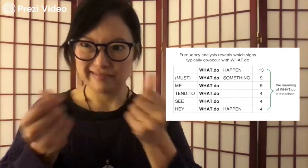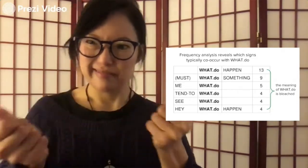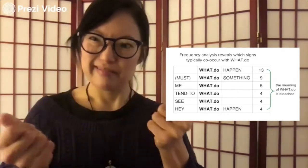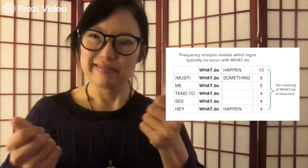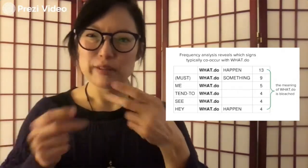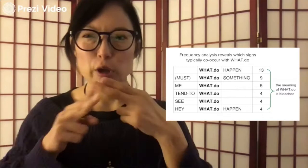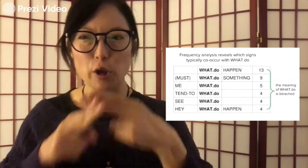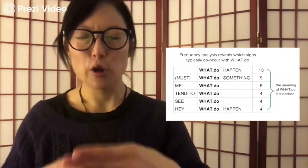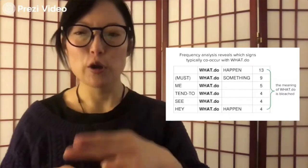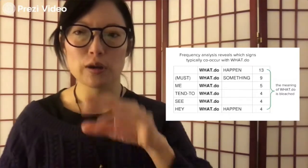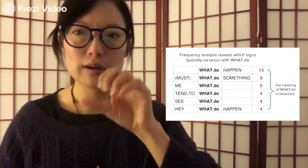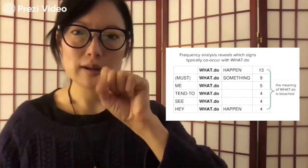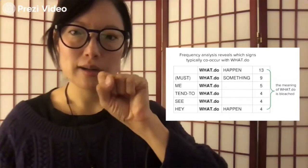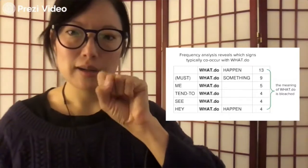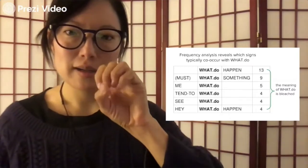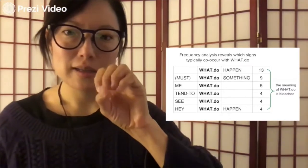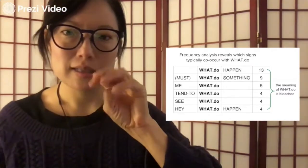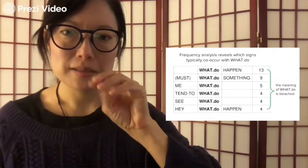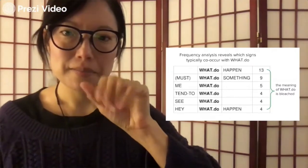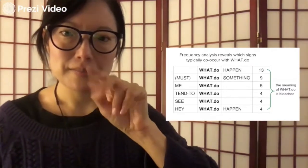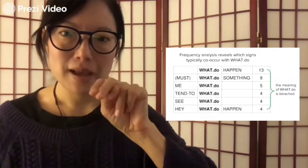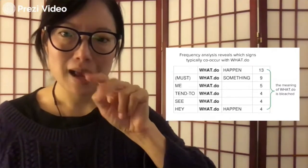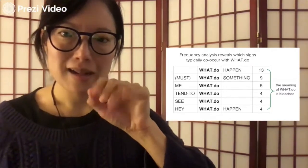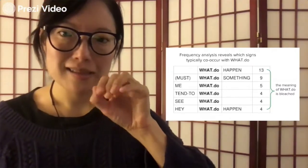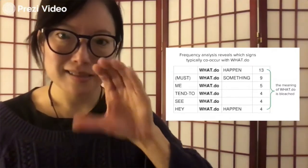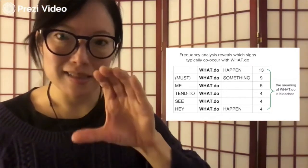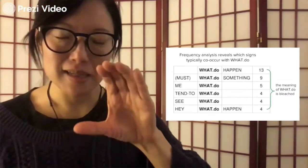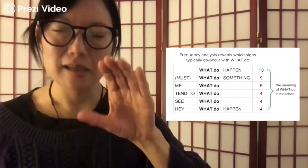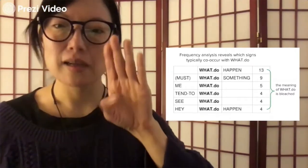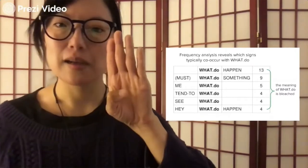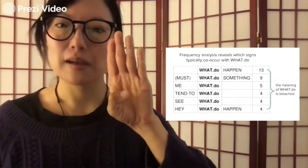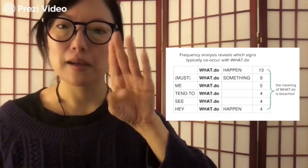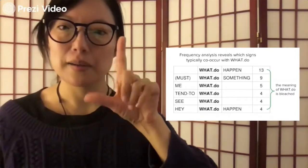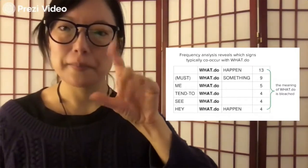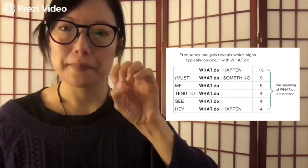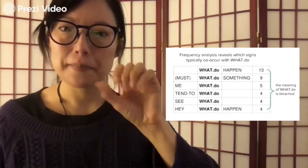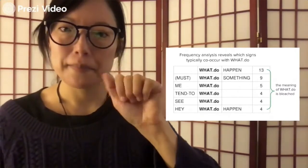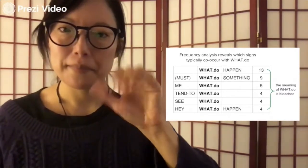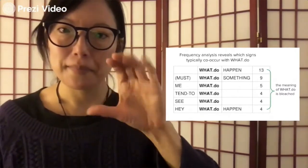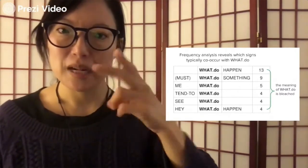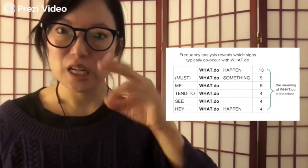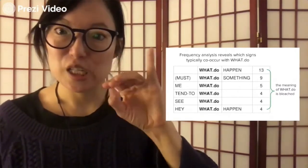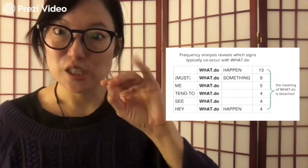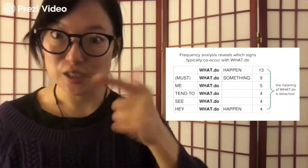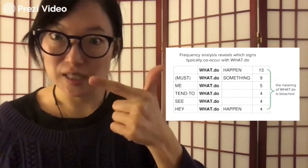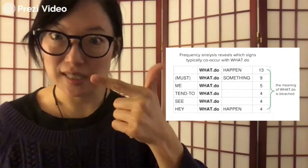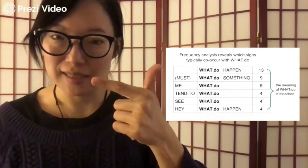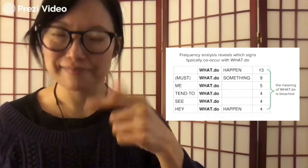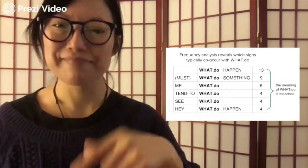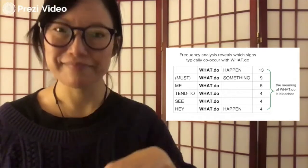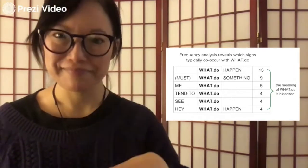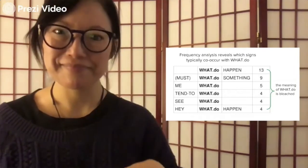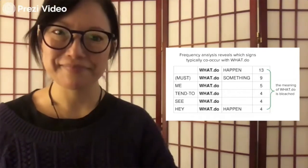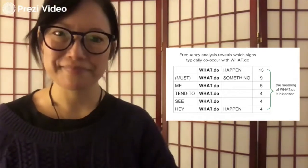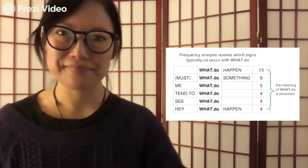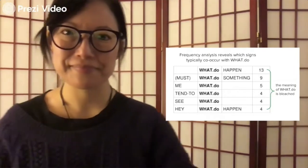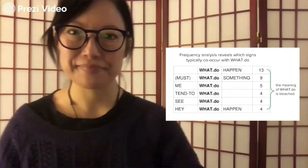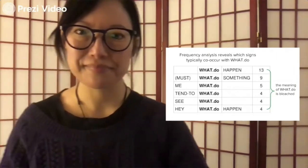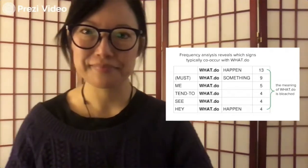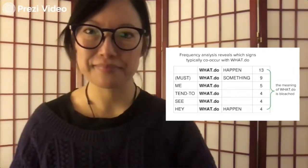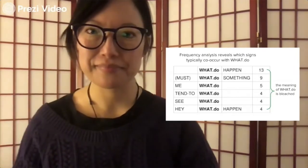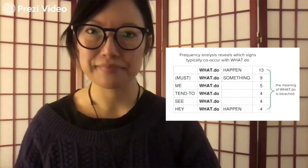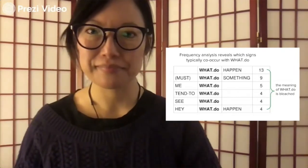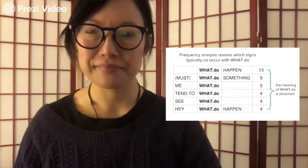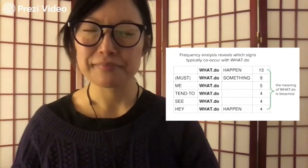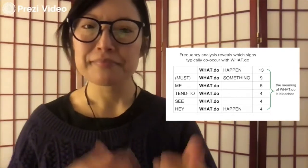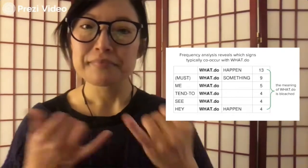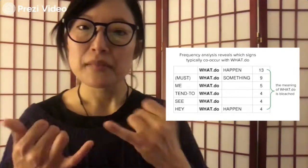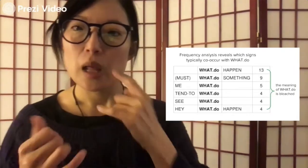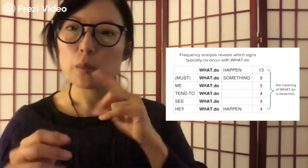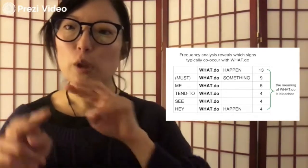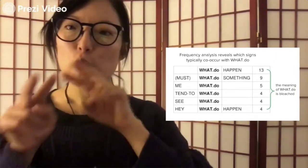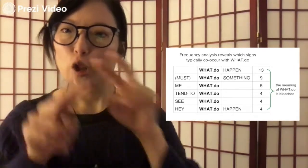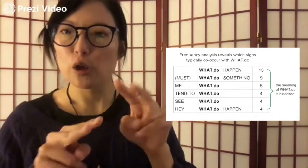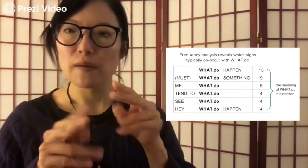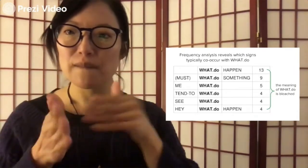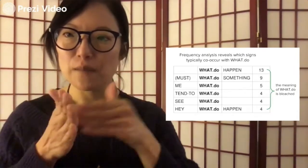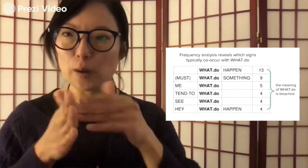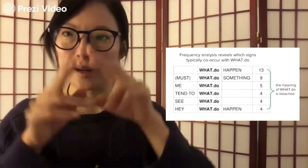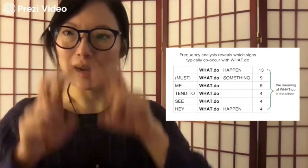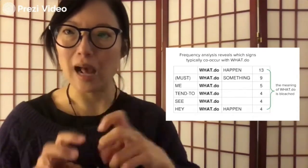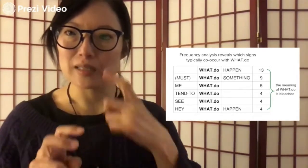is a process known as 'semantic bleaching'. Now we'll look at